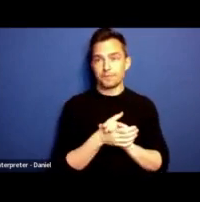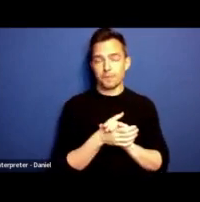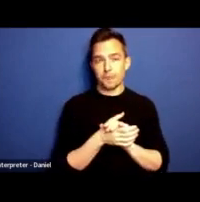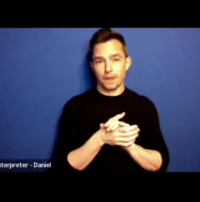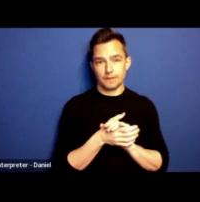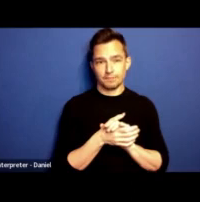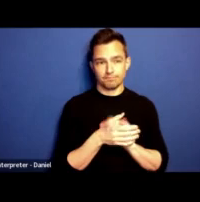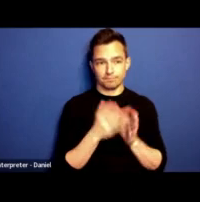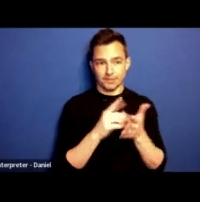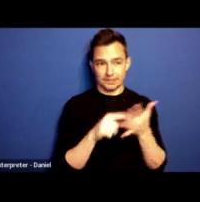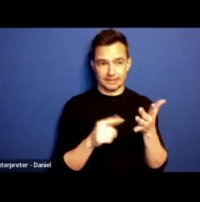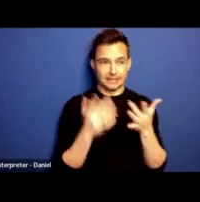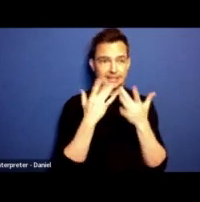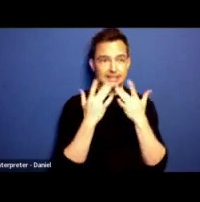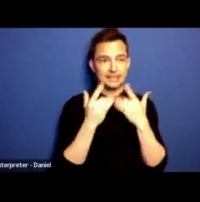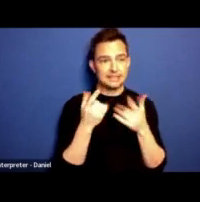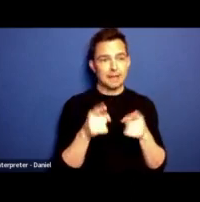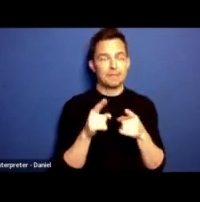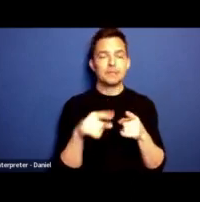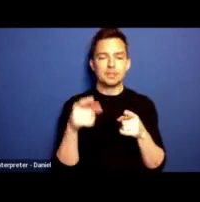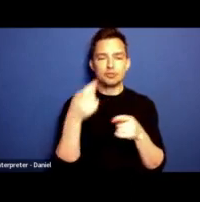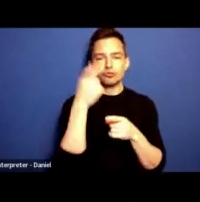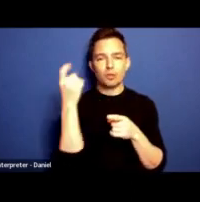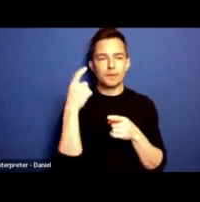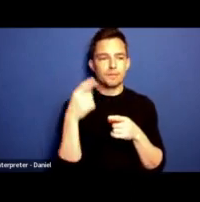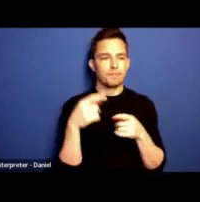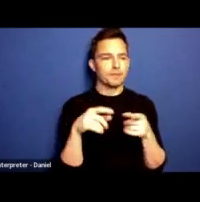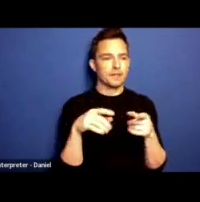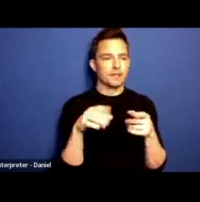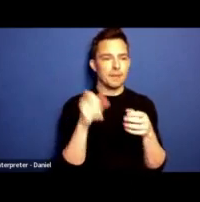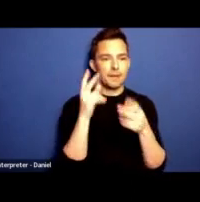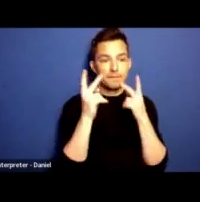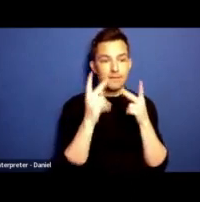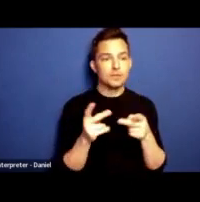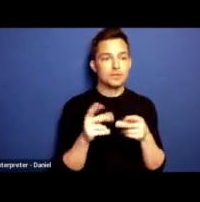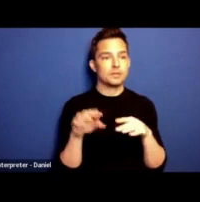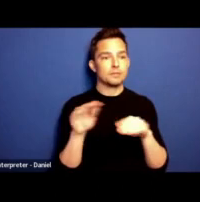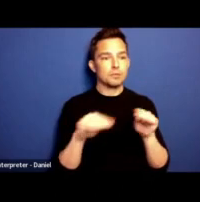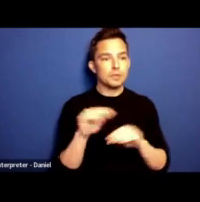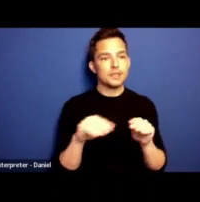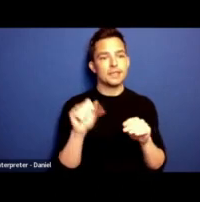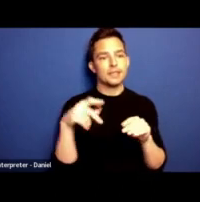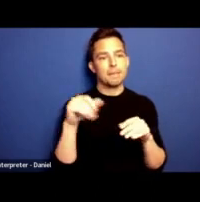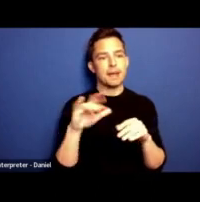deficits that are a result of the trauma of the head injury or posterior vision, mobility, spatial placement, orientation,